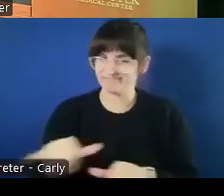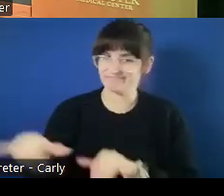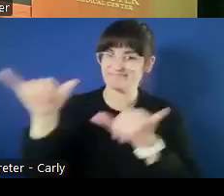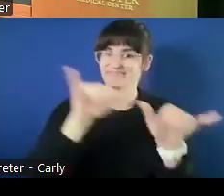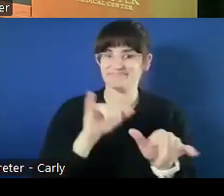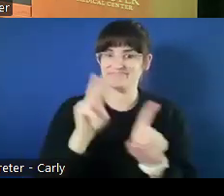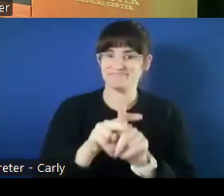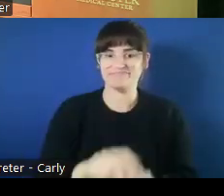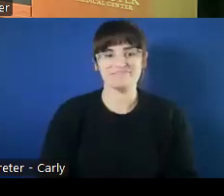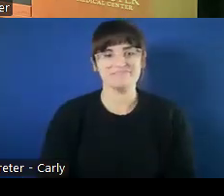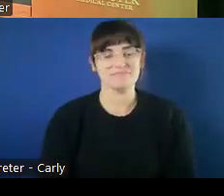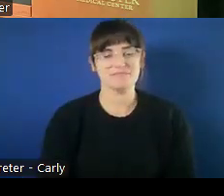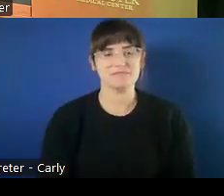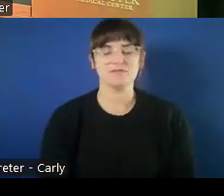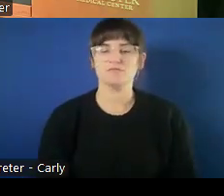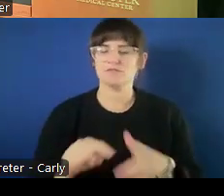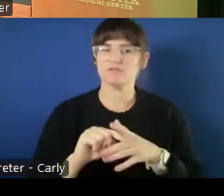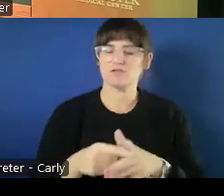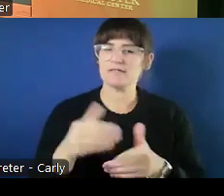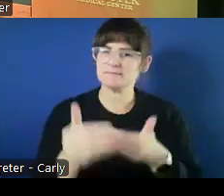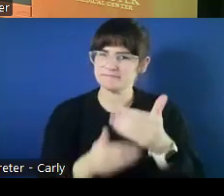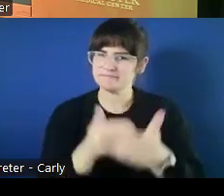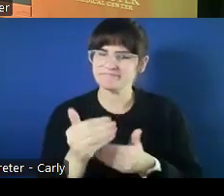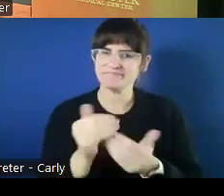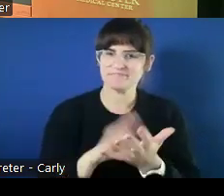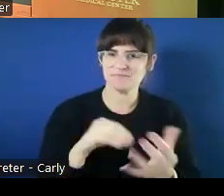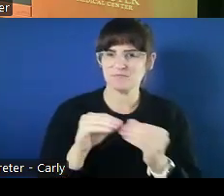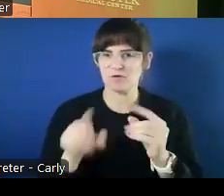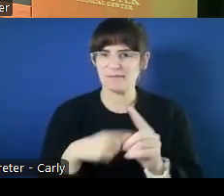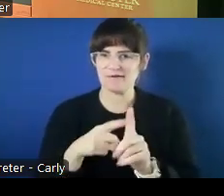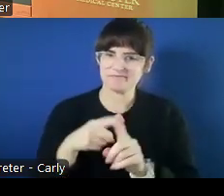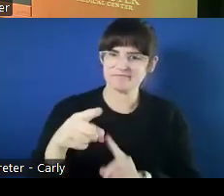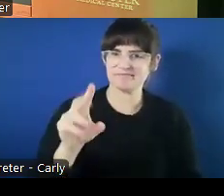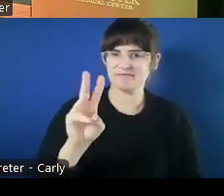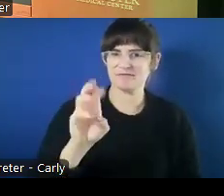is kind of an area that we started kind of going down the route exploring so first off I want to